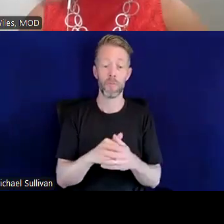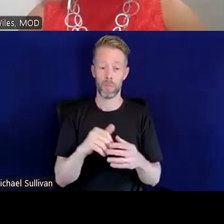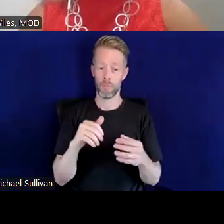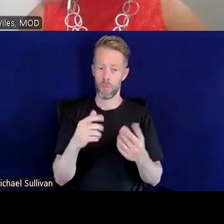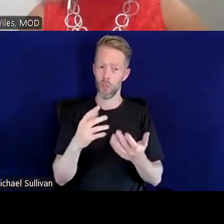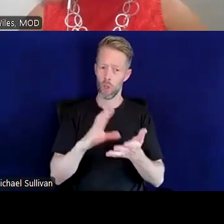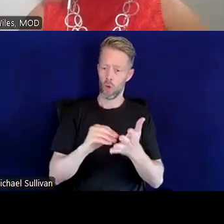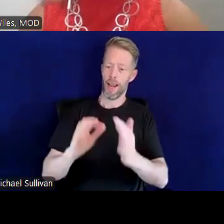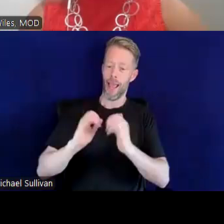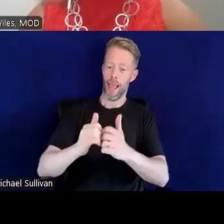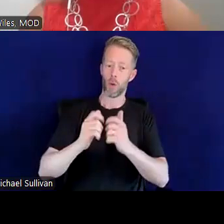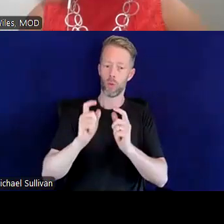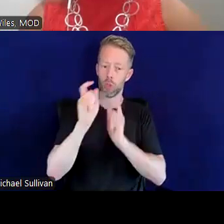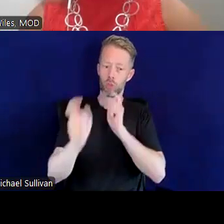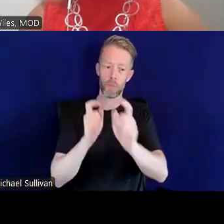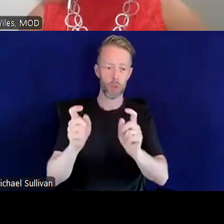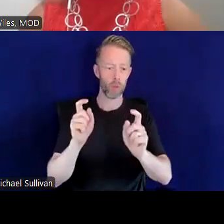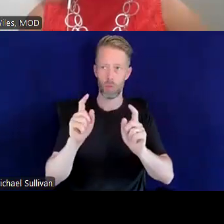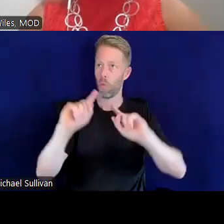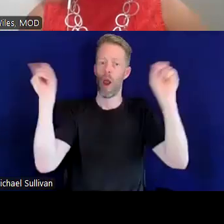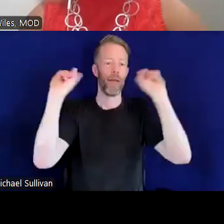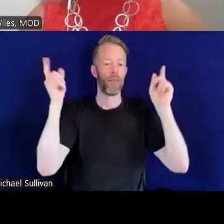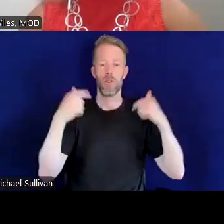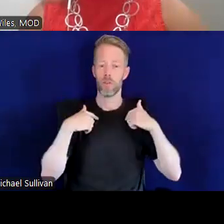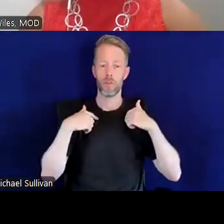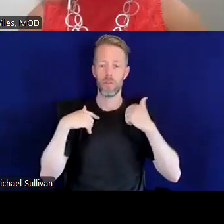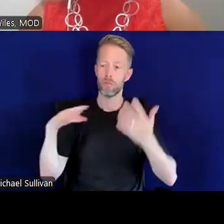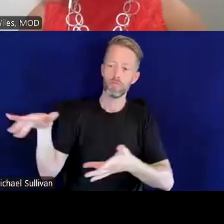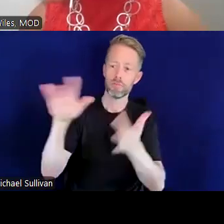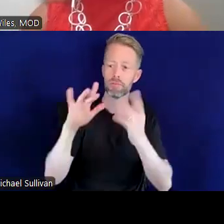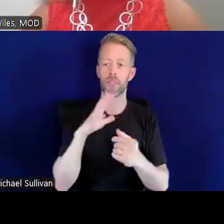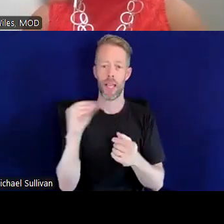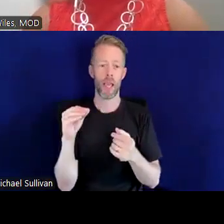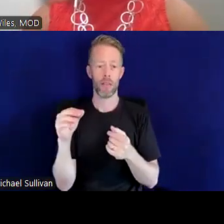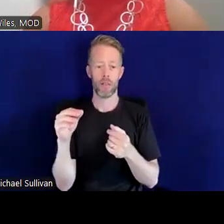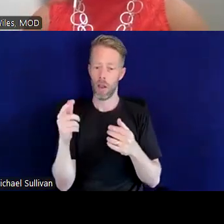wherever I am, I have something to offer, and to be helped by